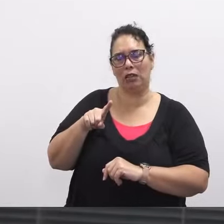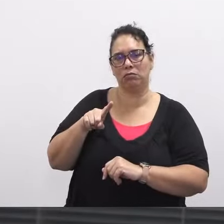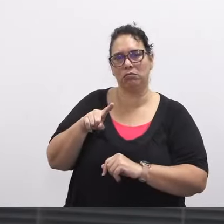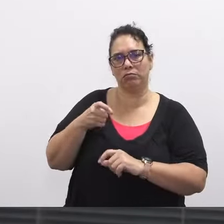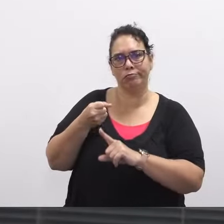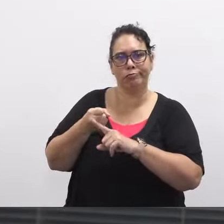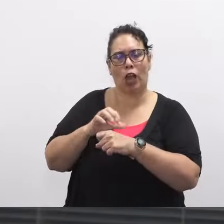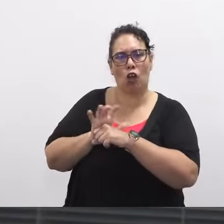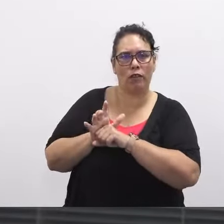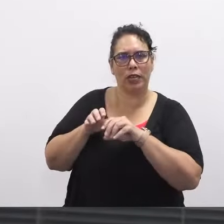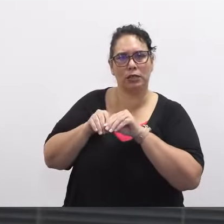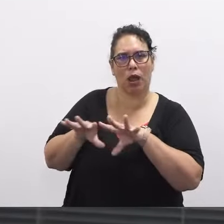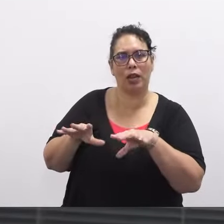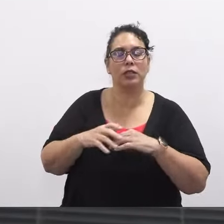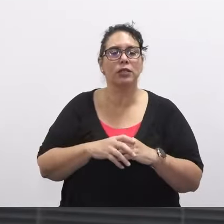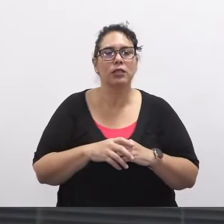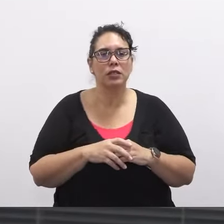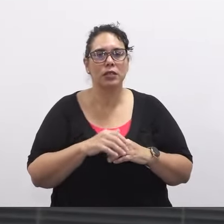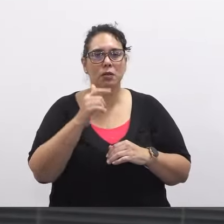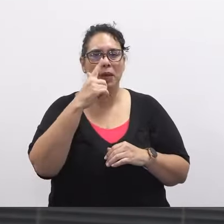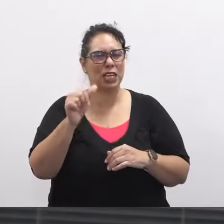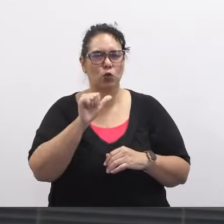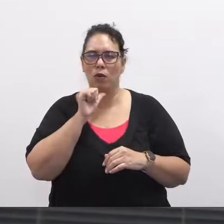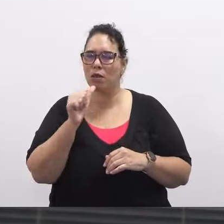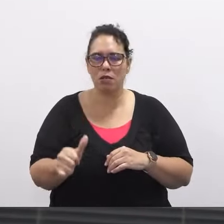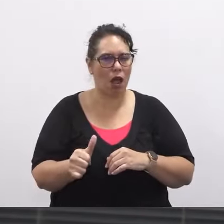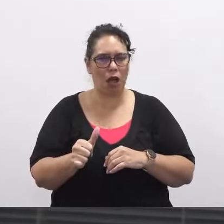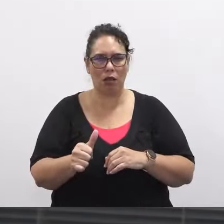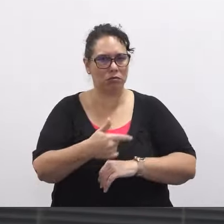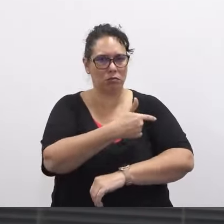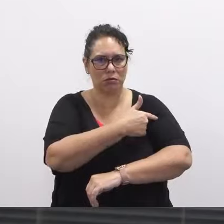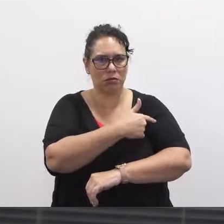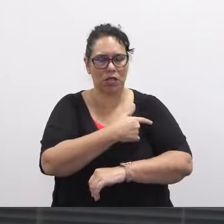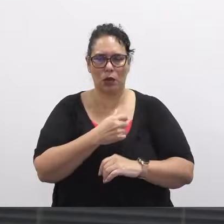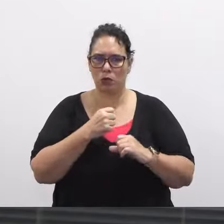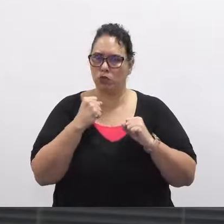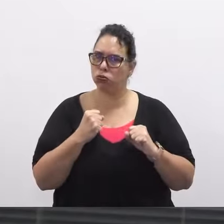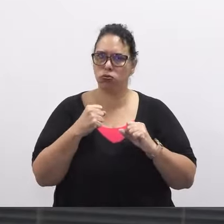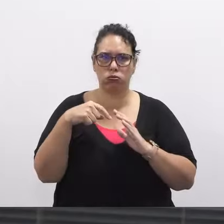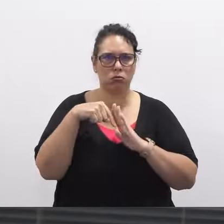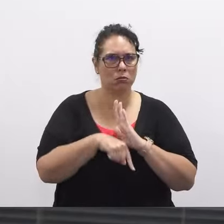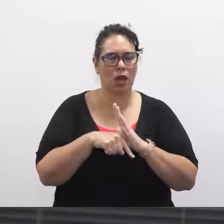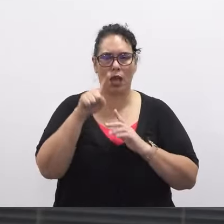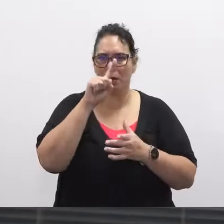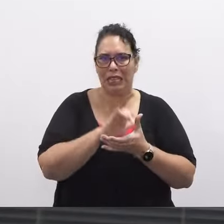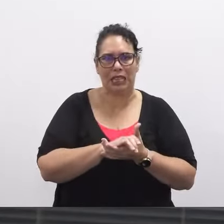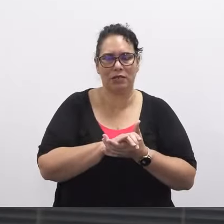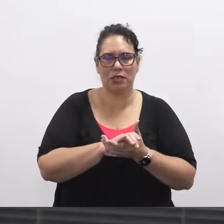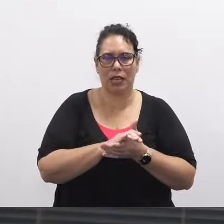and we have deeply held beliefs against this vaccine, and that isn't something that we can simply change,